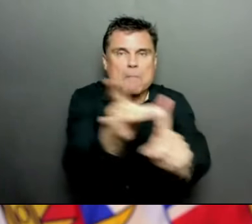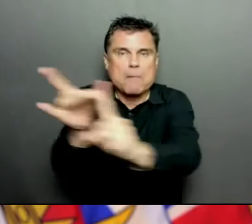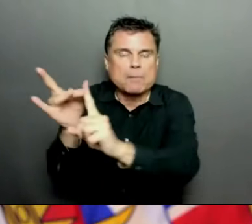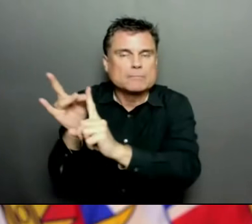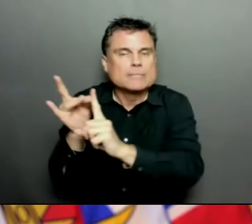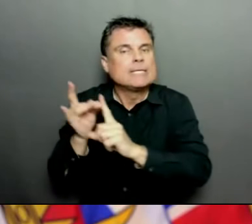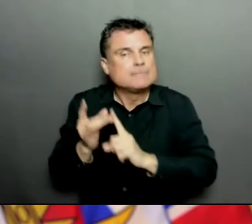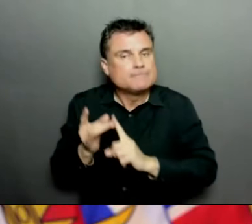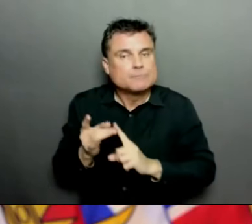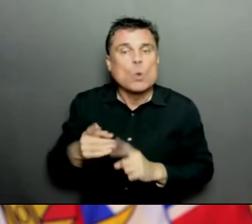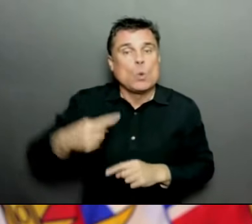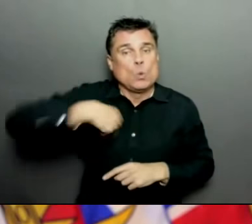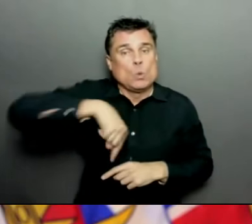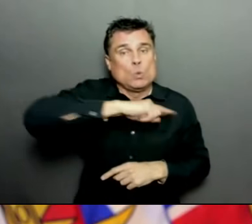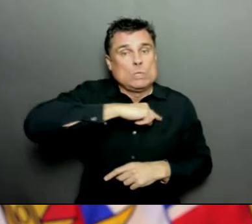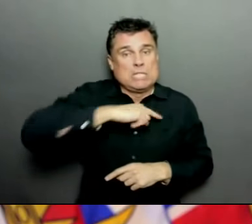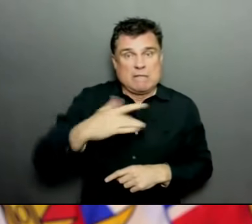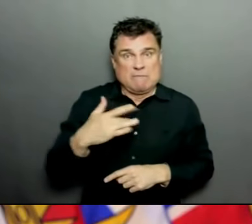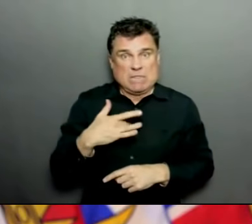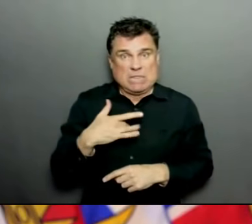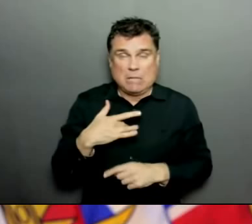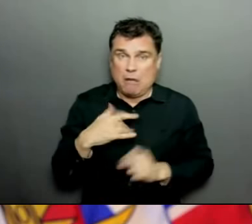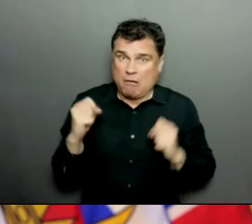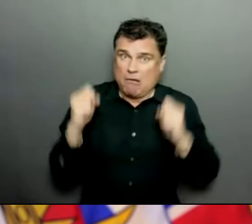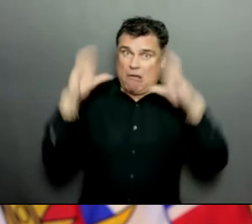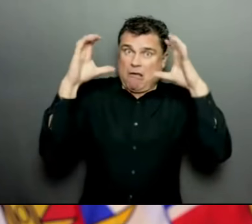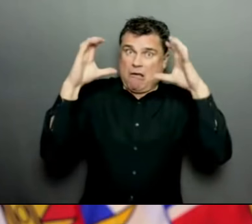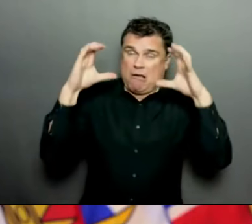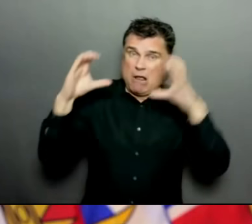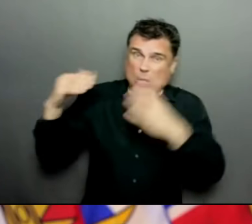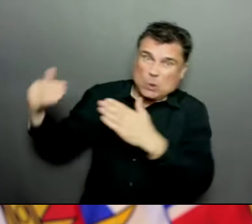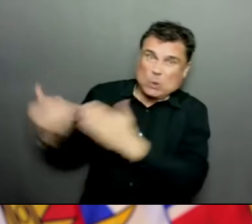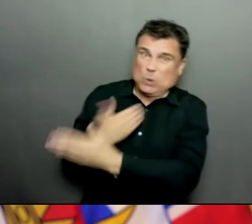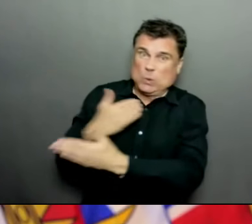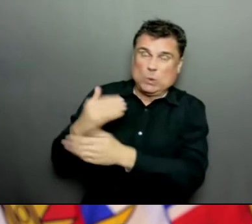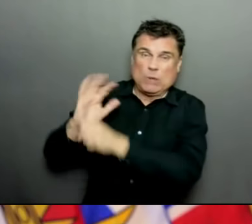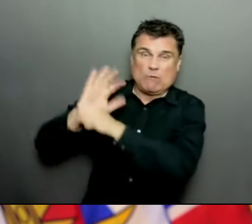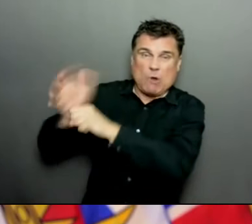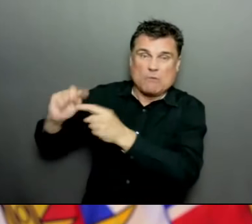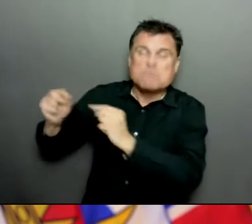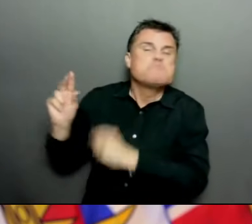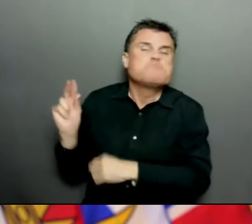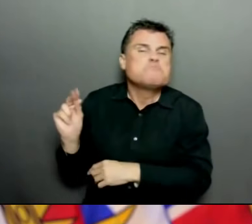very carefully when we are looking at the vaccine, but all of the vaccine candidates